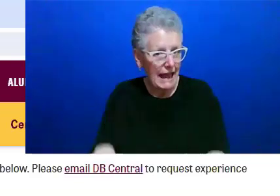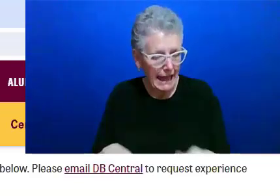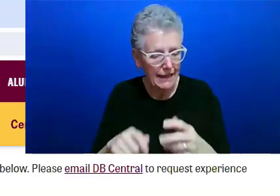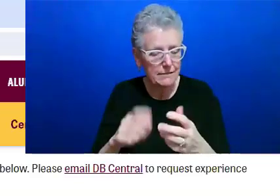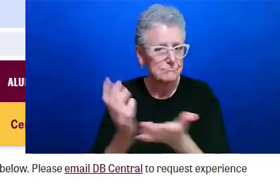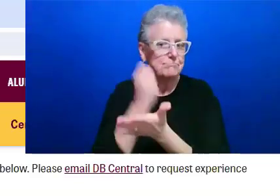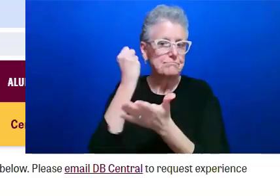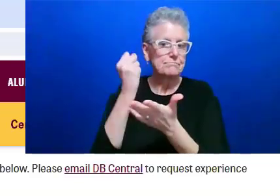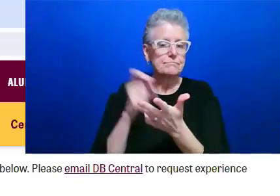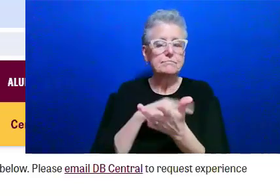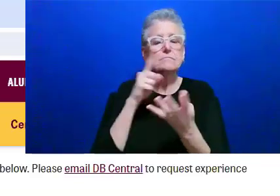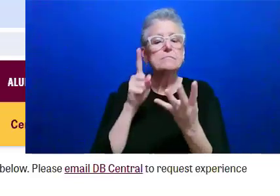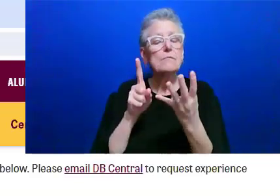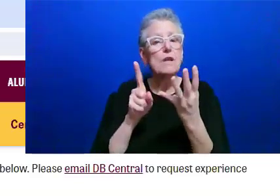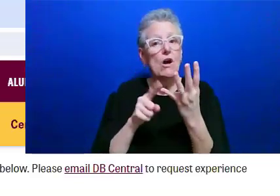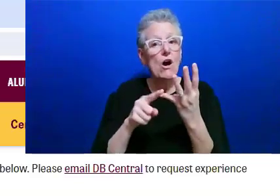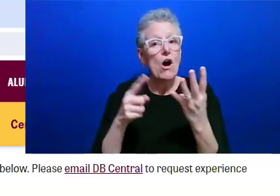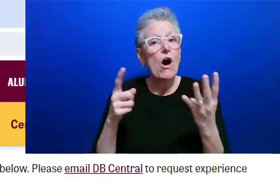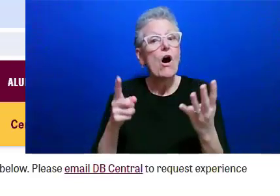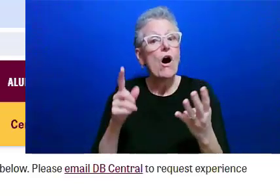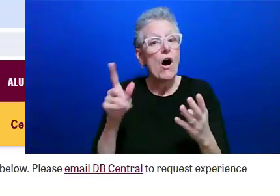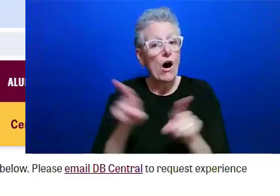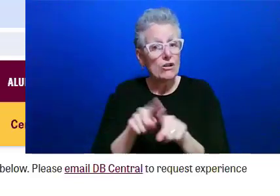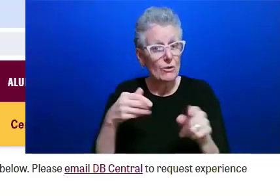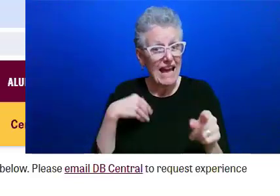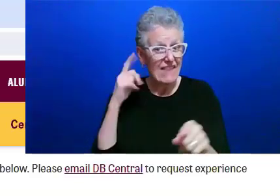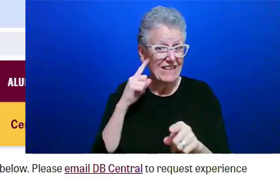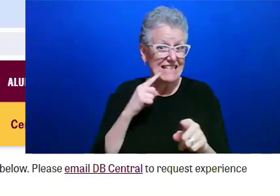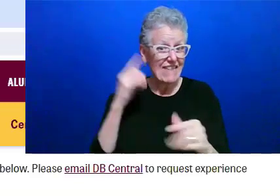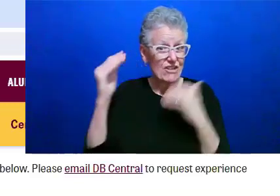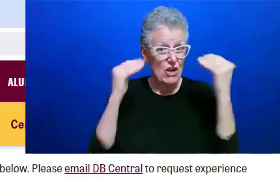We also have a deaf adult who performs each story